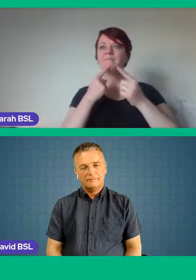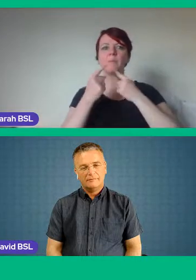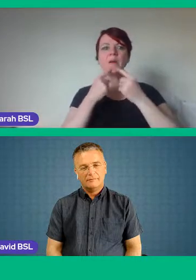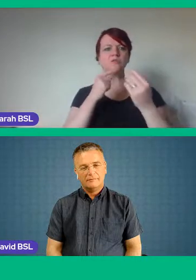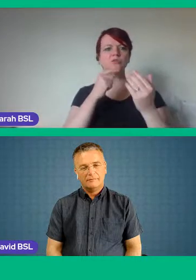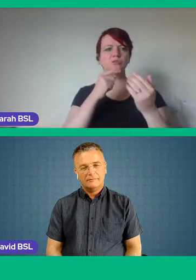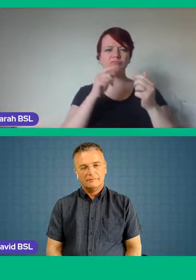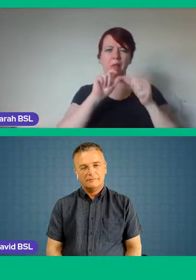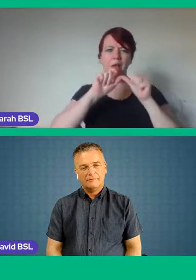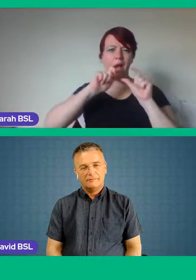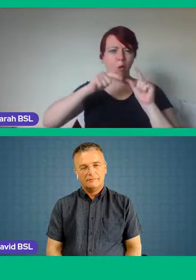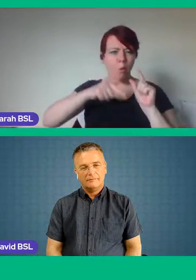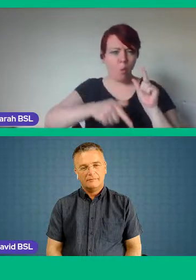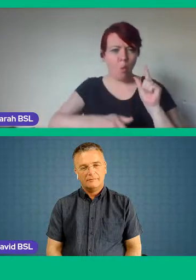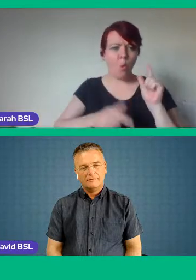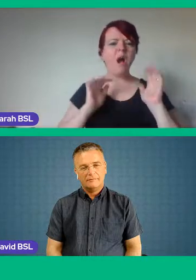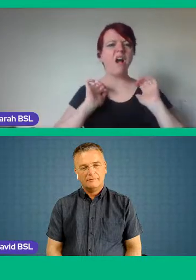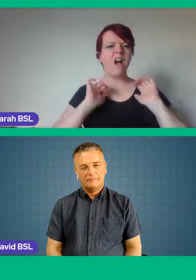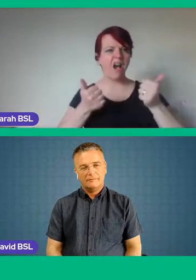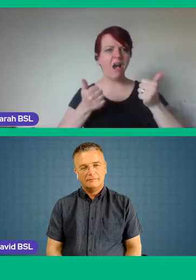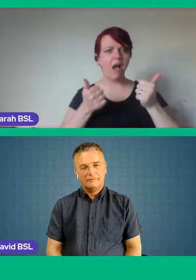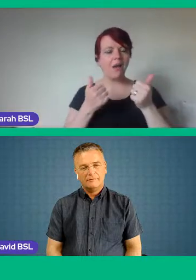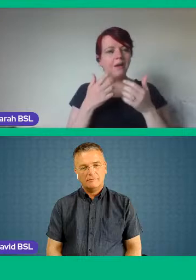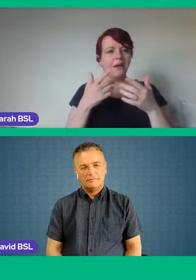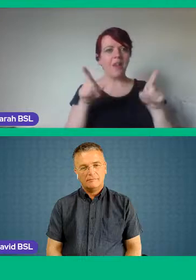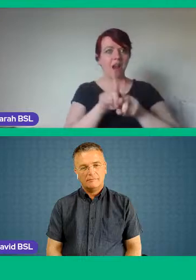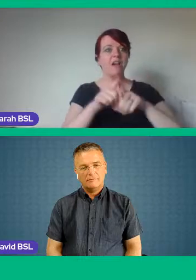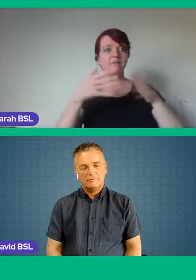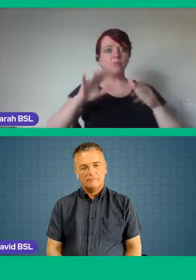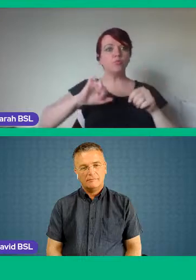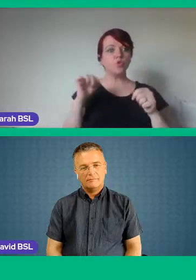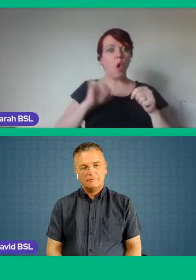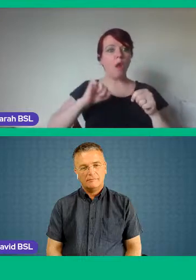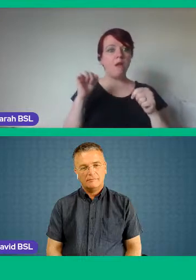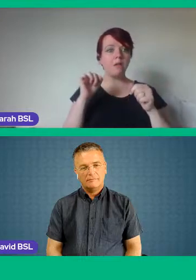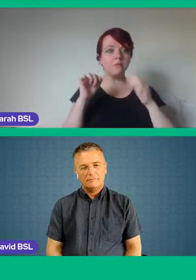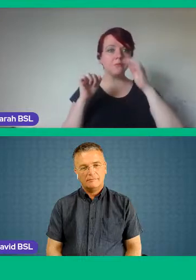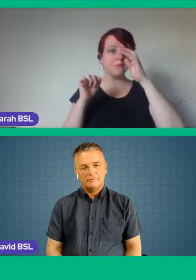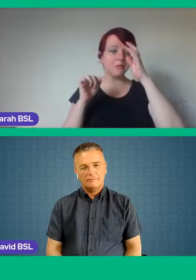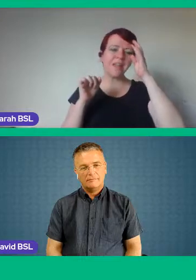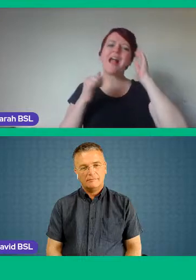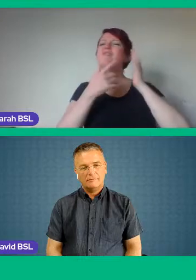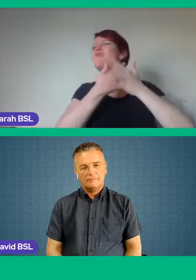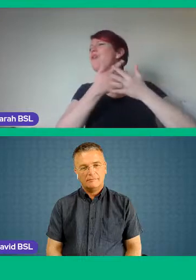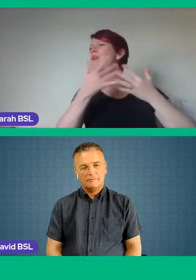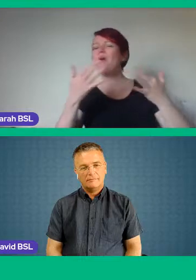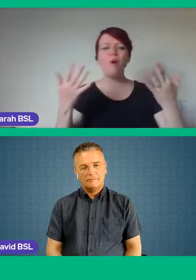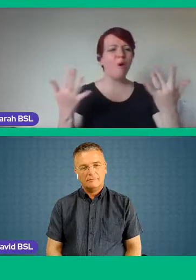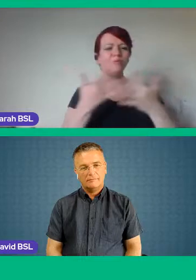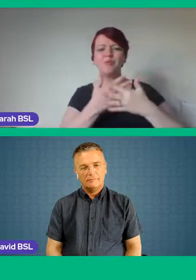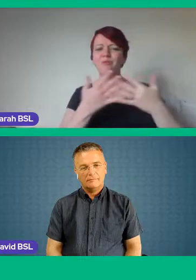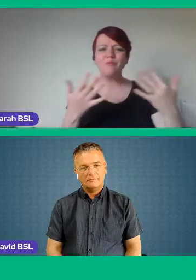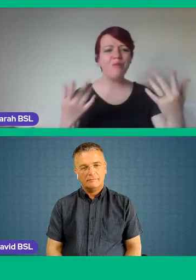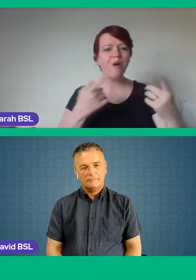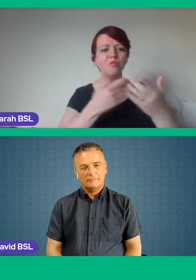There was one from Scotland that was brilliant, and it had loads of transparent information about